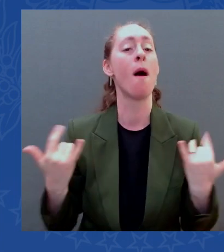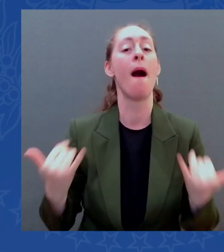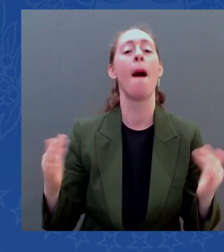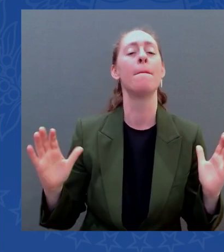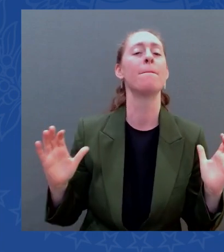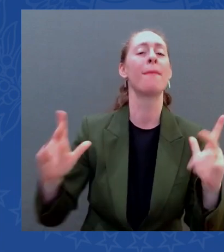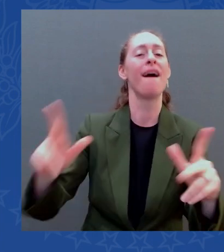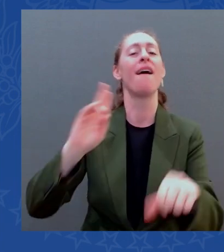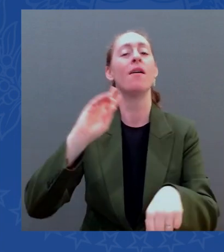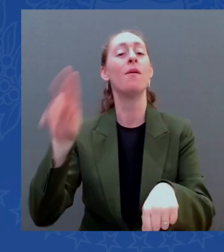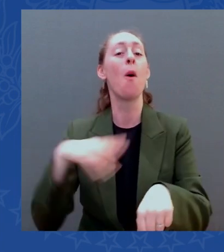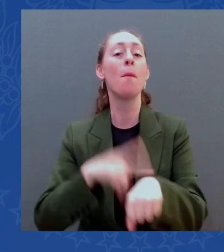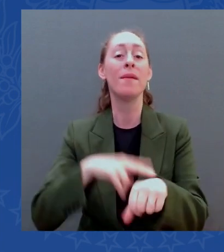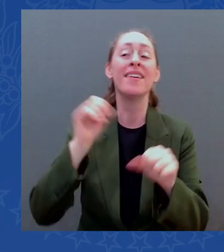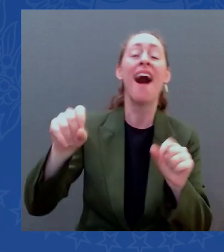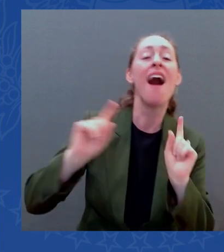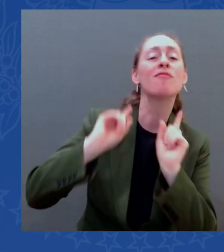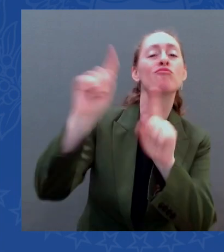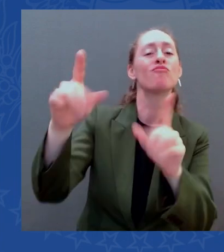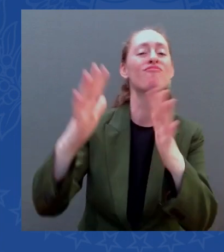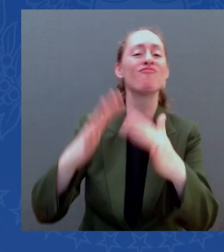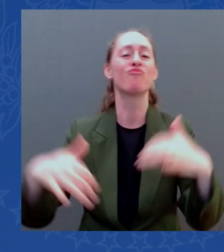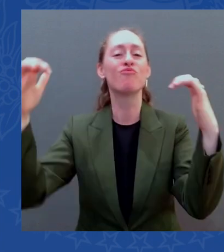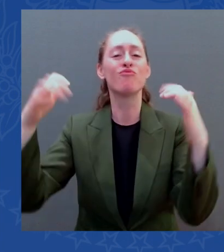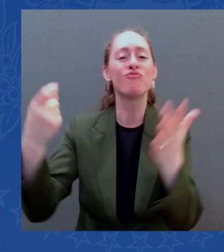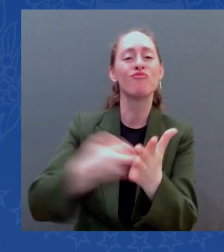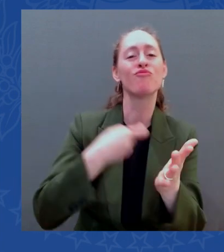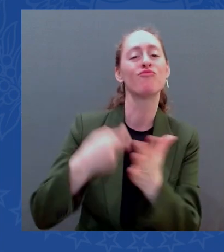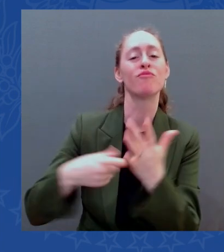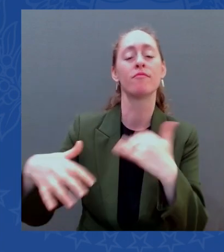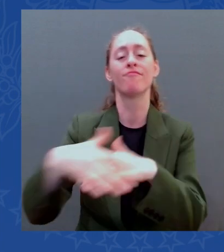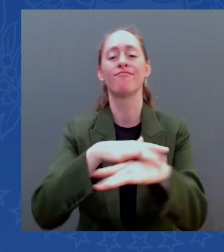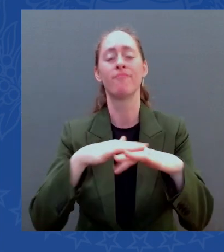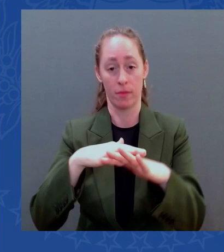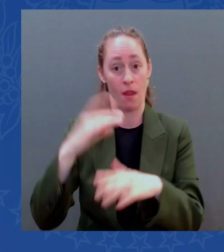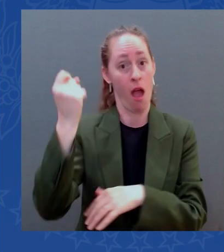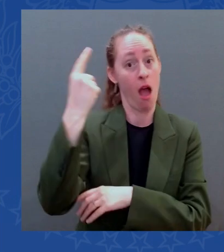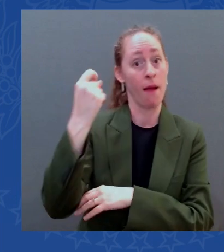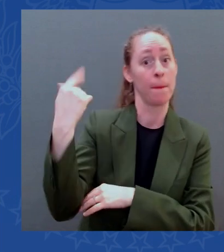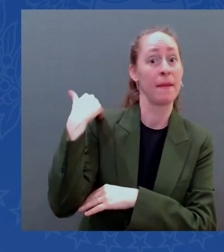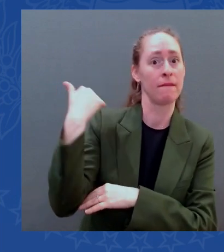consecutive Stanley Cup championship in front of a roaring capacity crowd at AMALIE Arena.